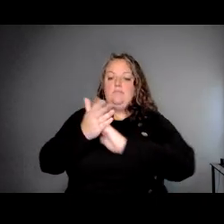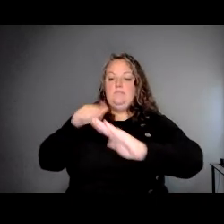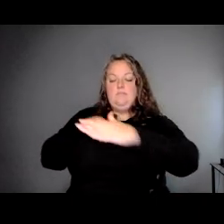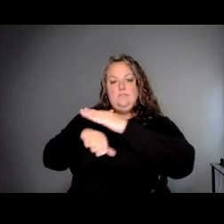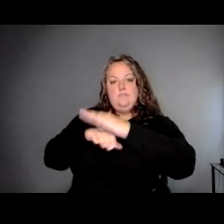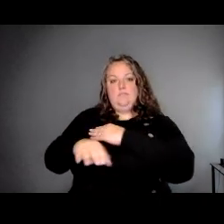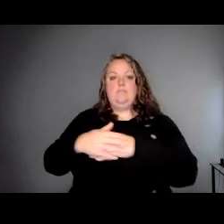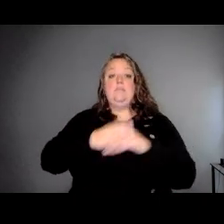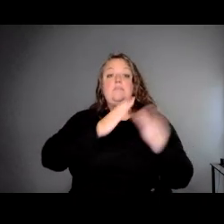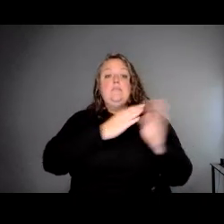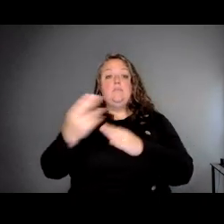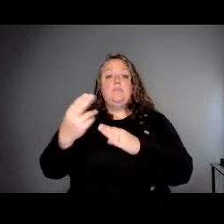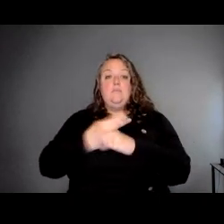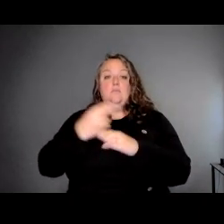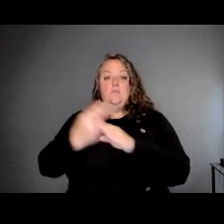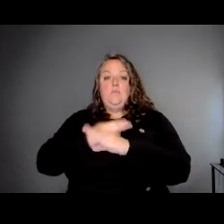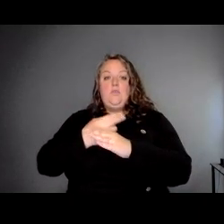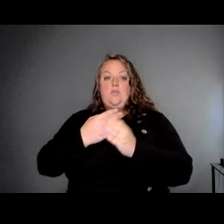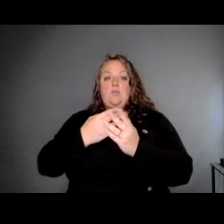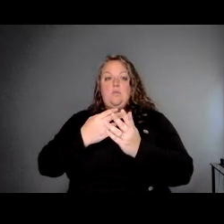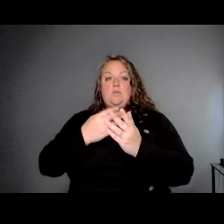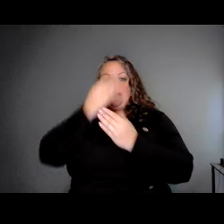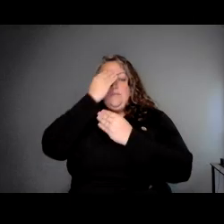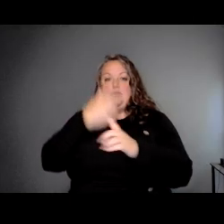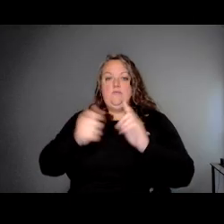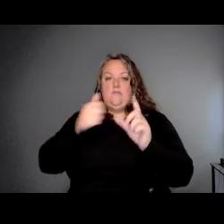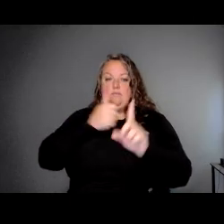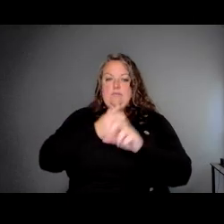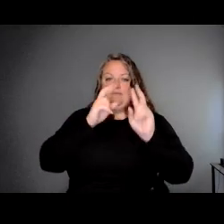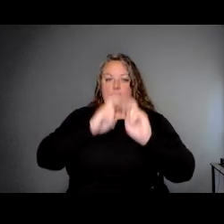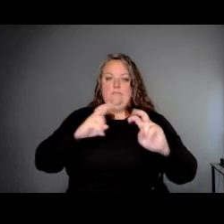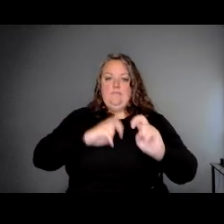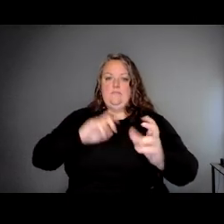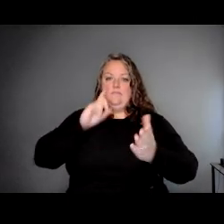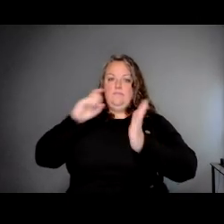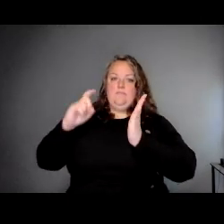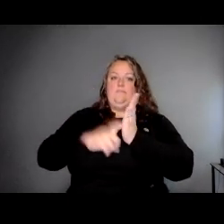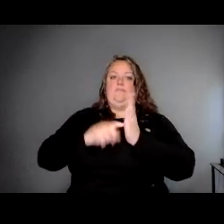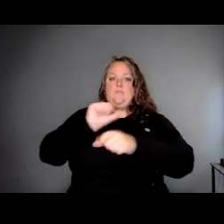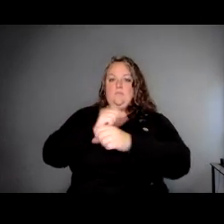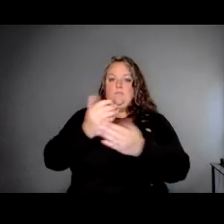uses the inventory from the self-evaluation with identified work items that limit accessibility.